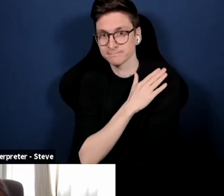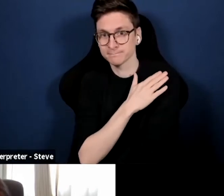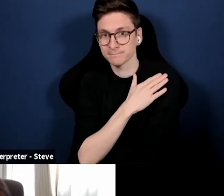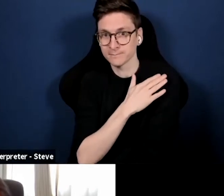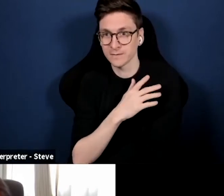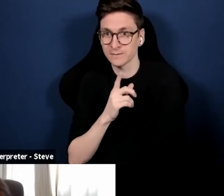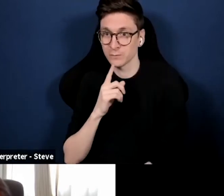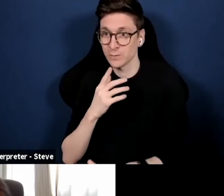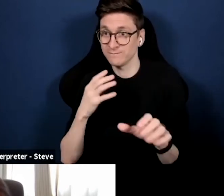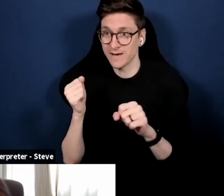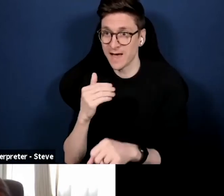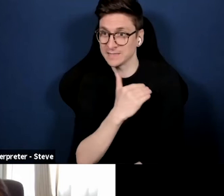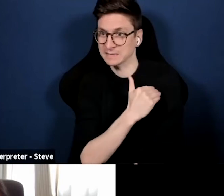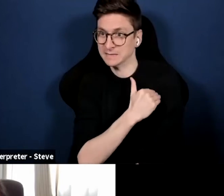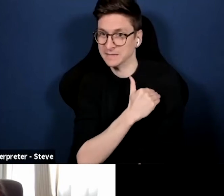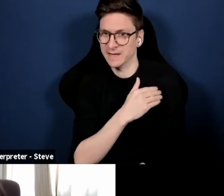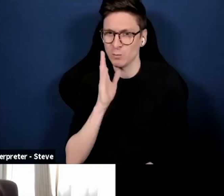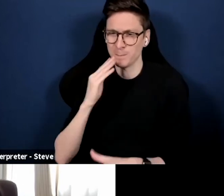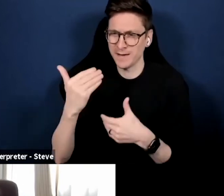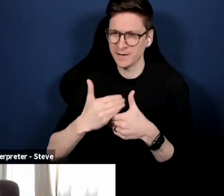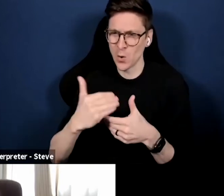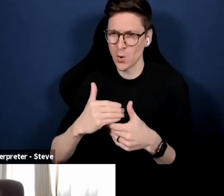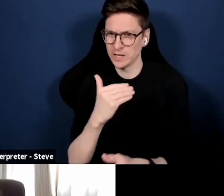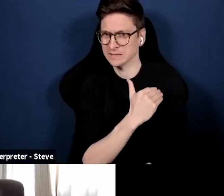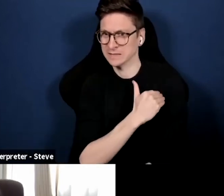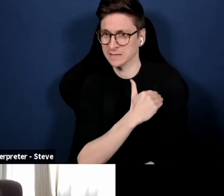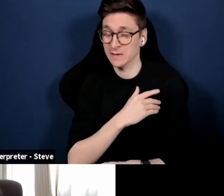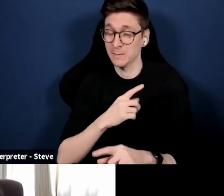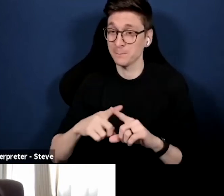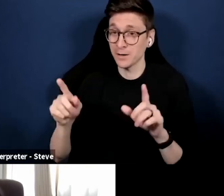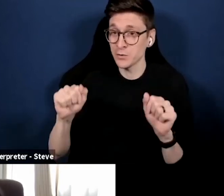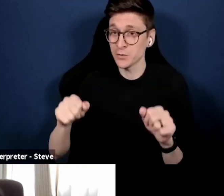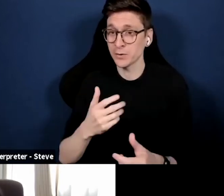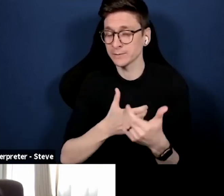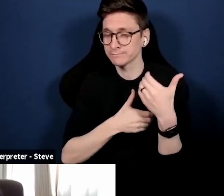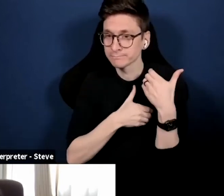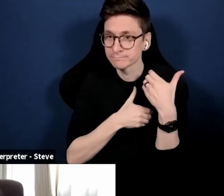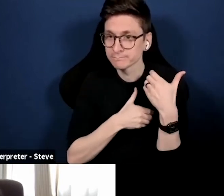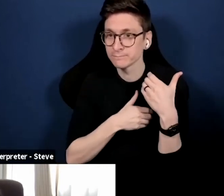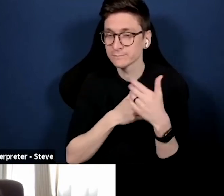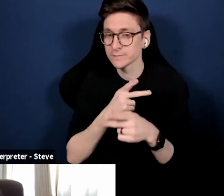of annoying sensation but it could be a caress a slow one and these are so important in terms of